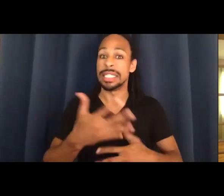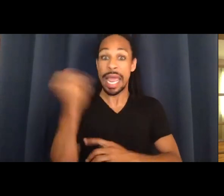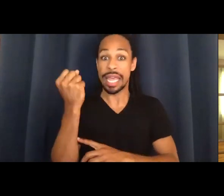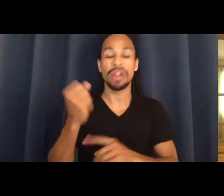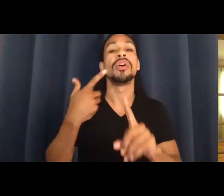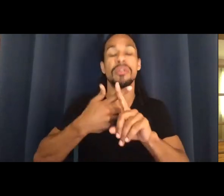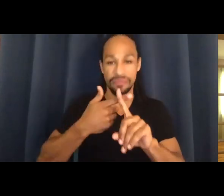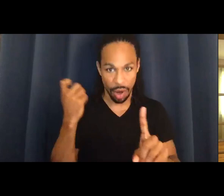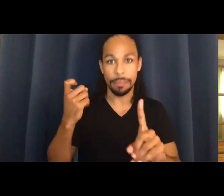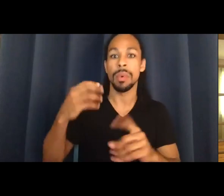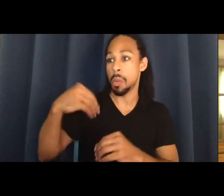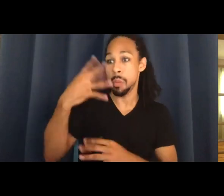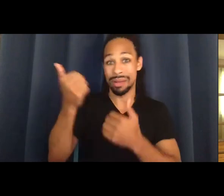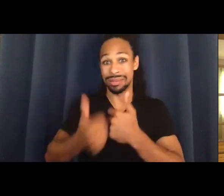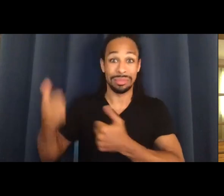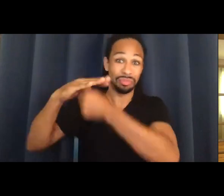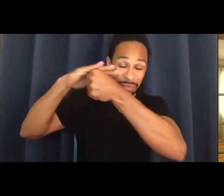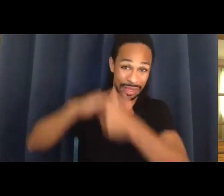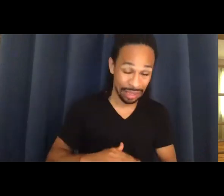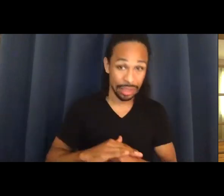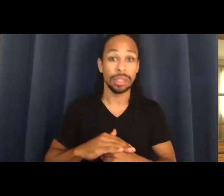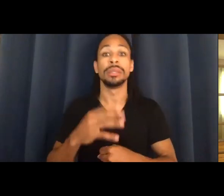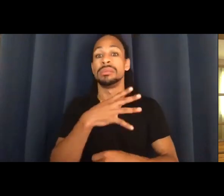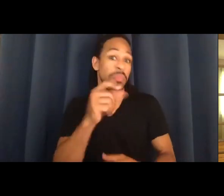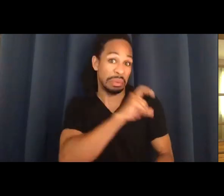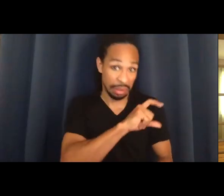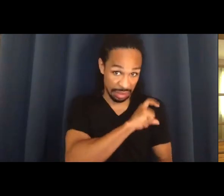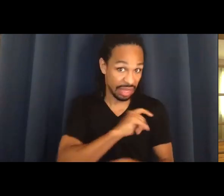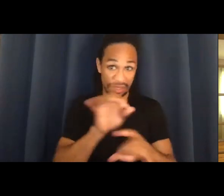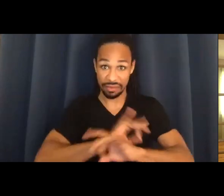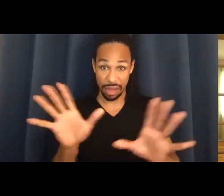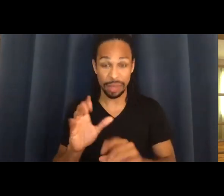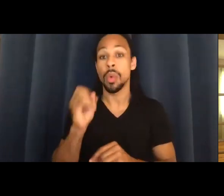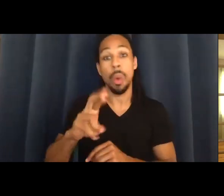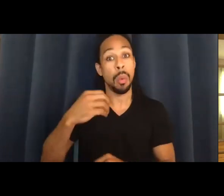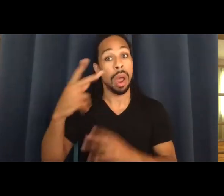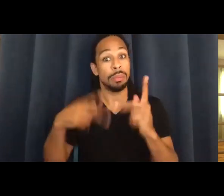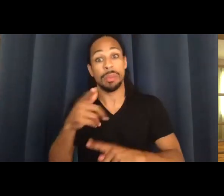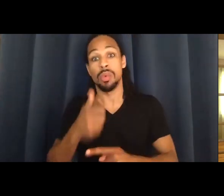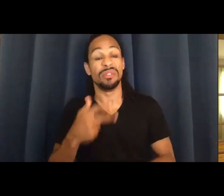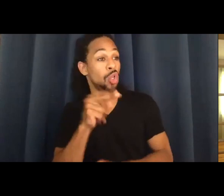of white supremacy who have actively participated in or stood by in silence. Over the